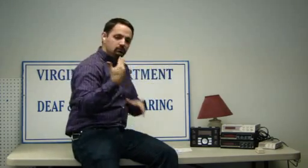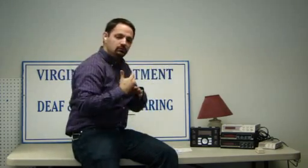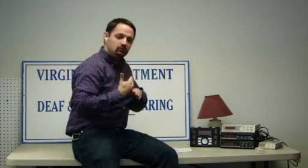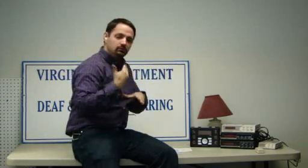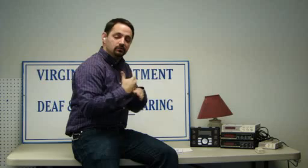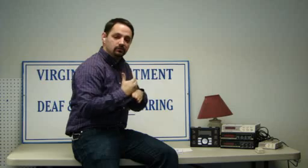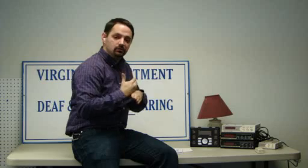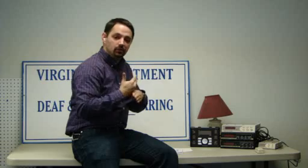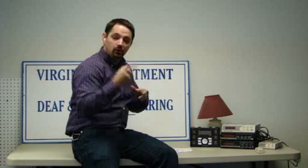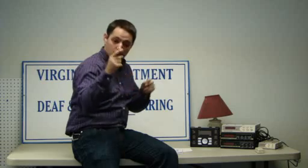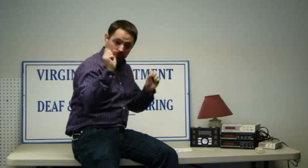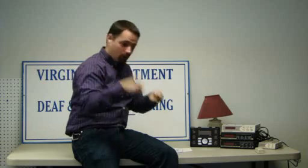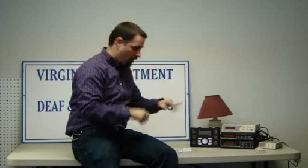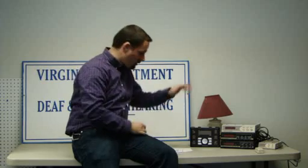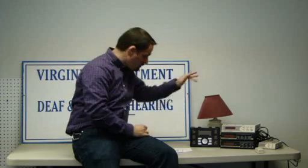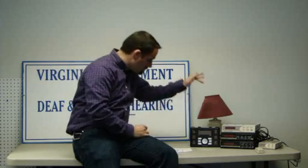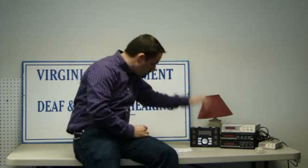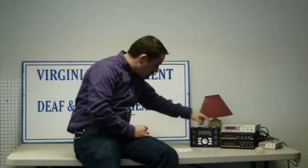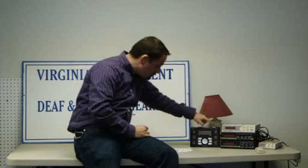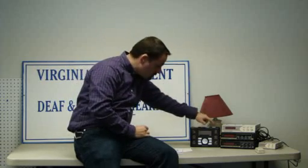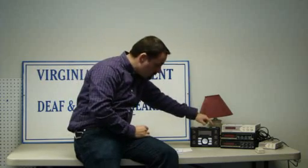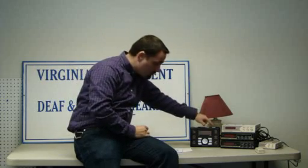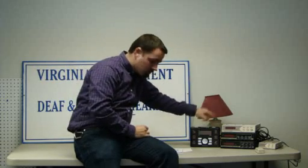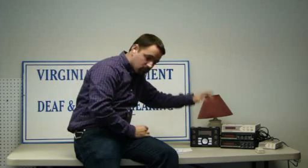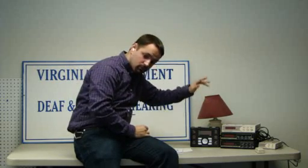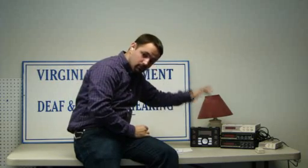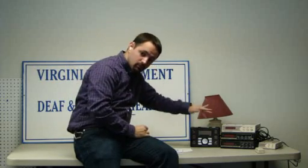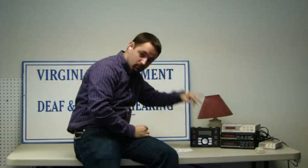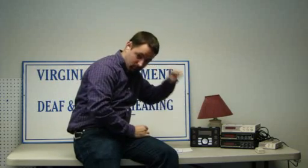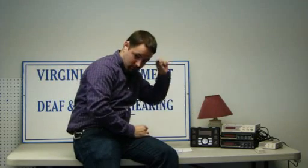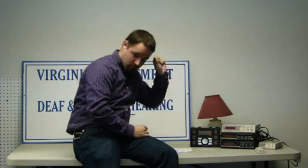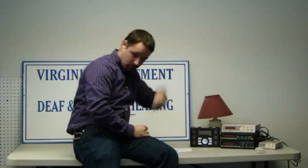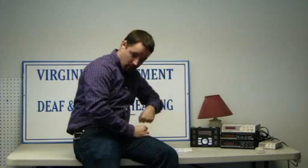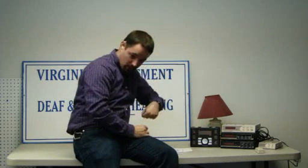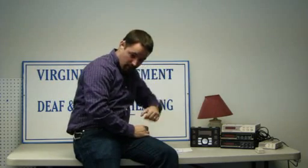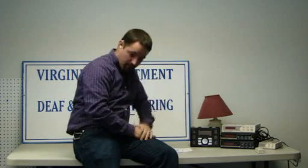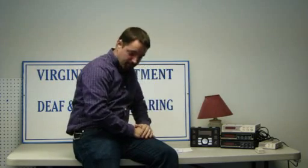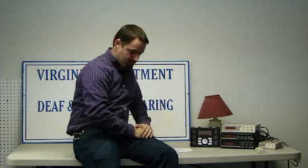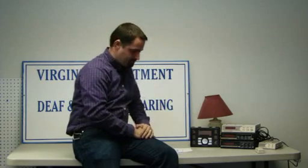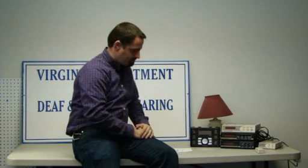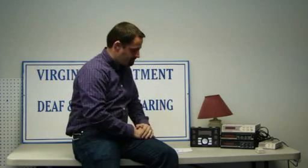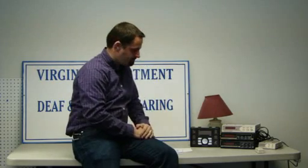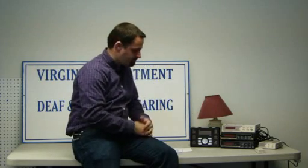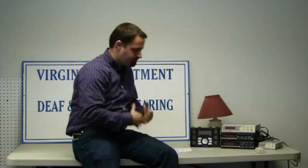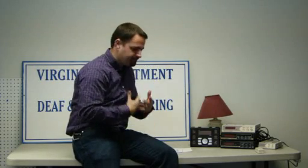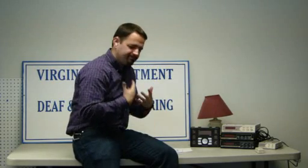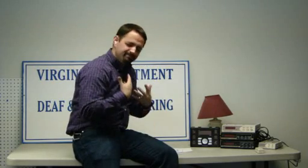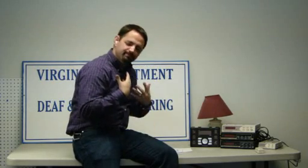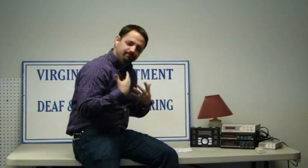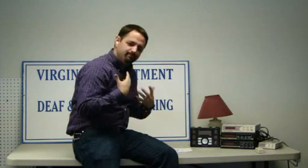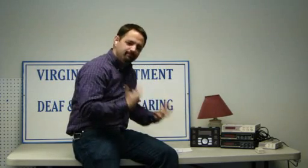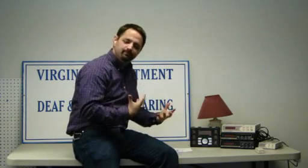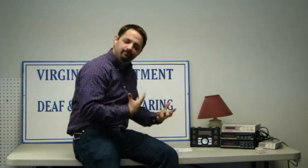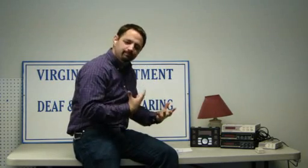It's annoying! You can press 'Reset' (to stop the flashing)